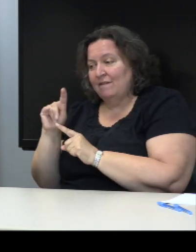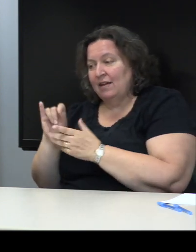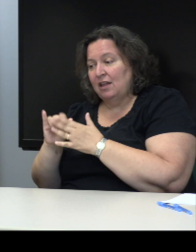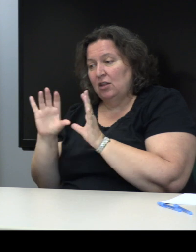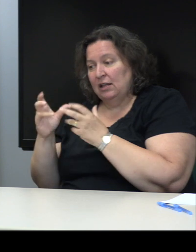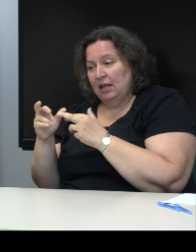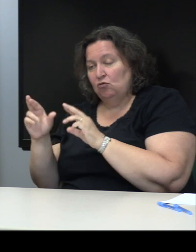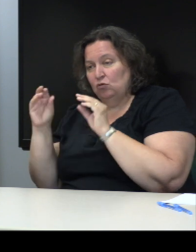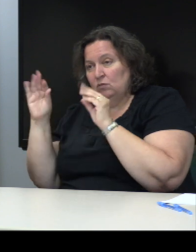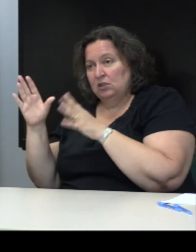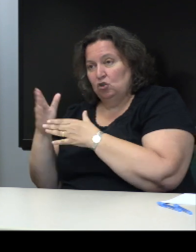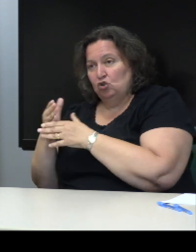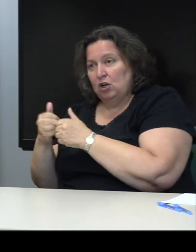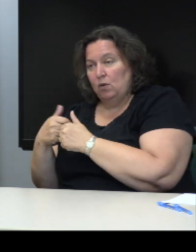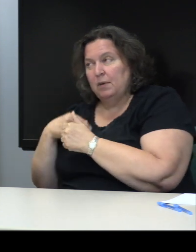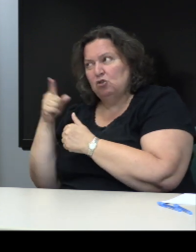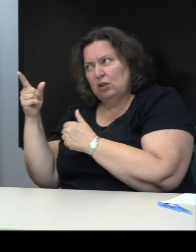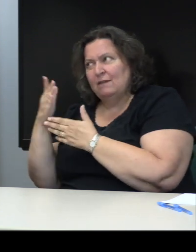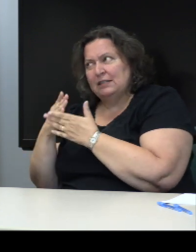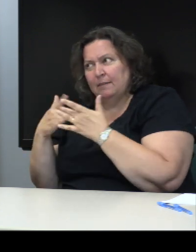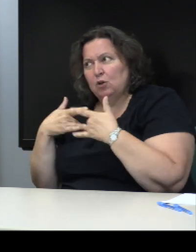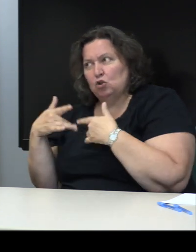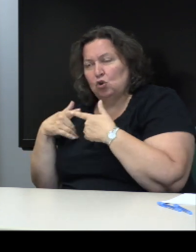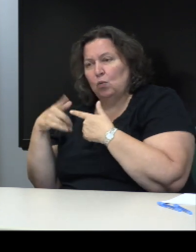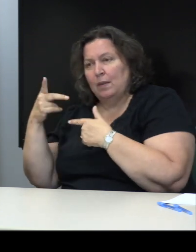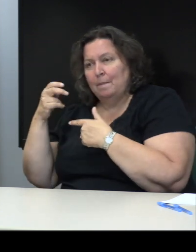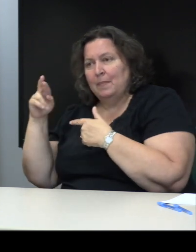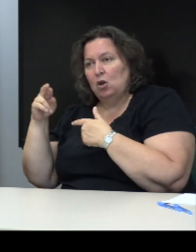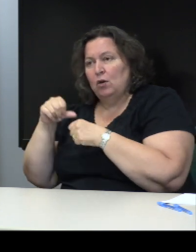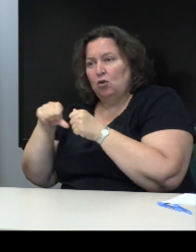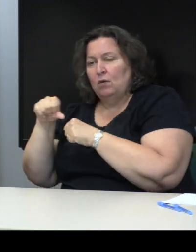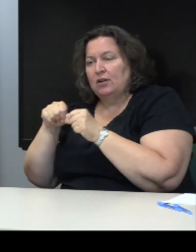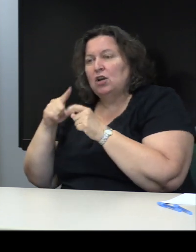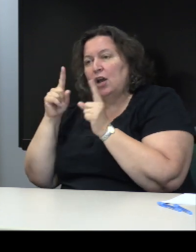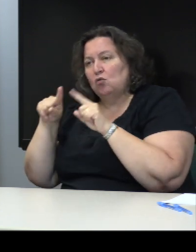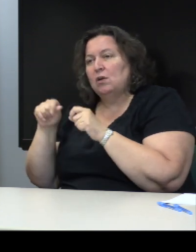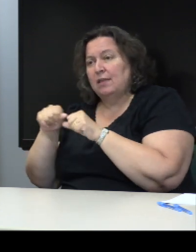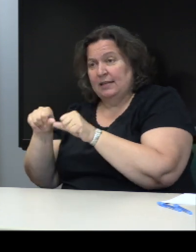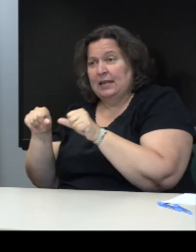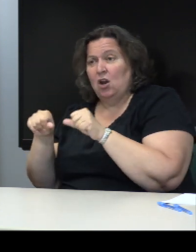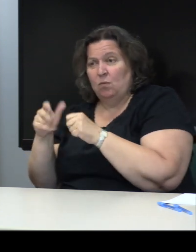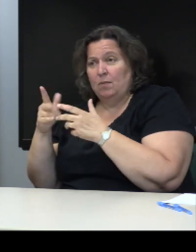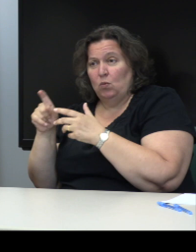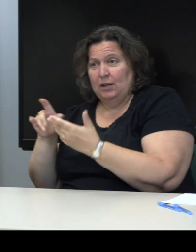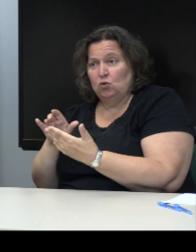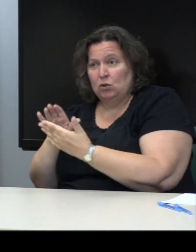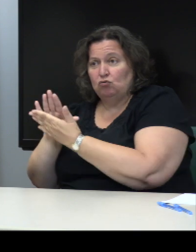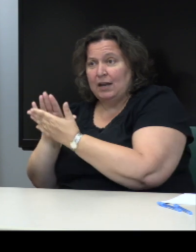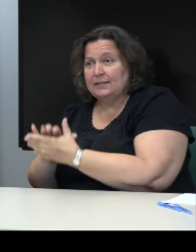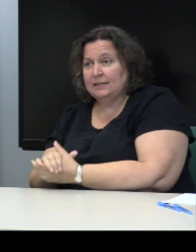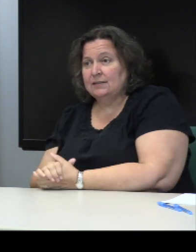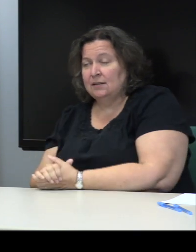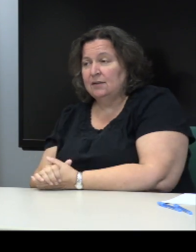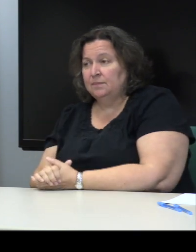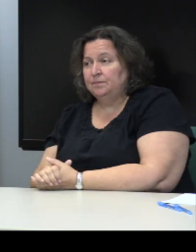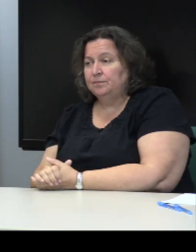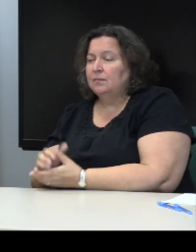has shared she has some concerns with peer interactions, I agree that's an area that we maybe need to address. To help guide us